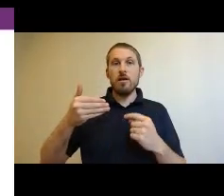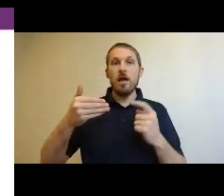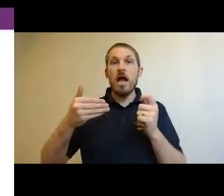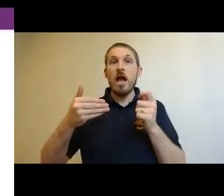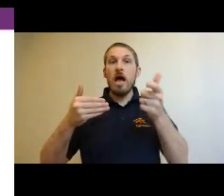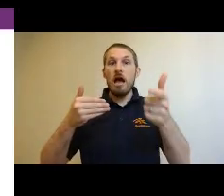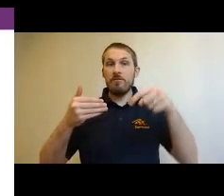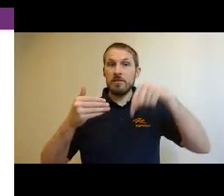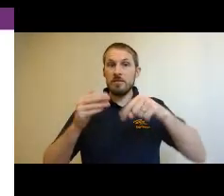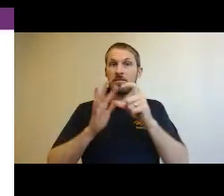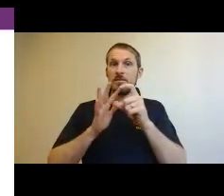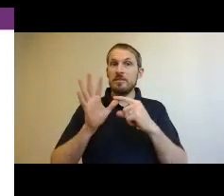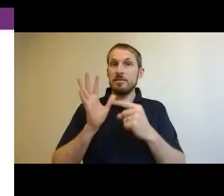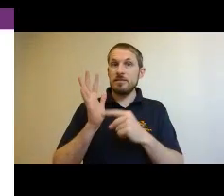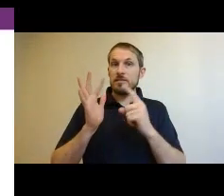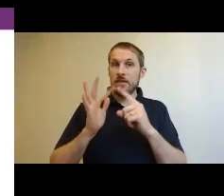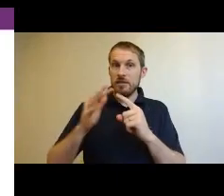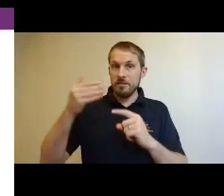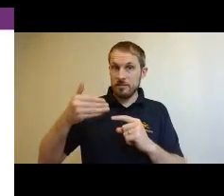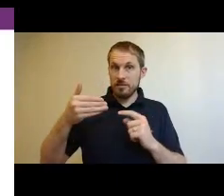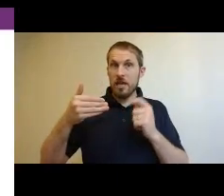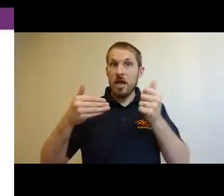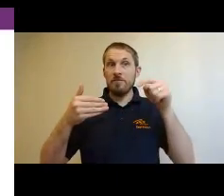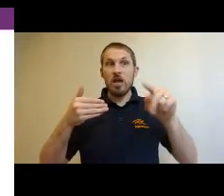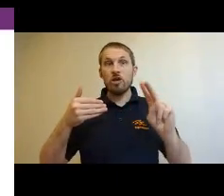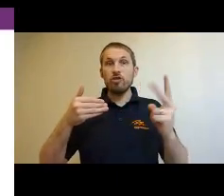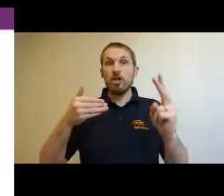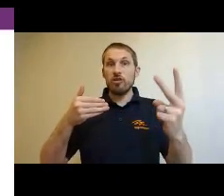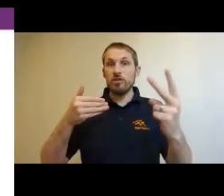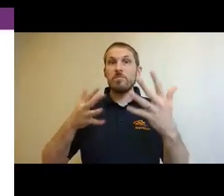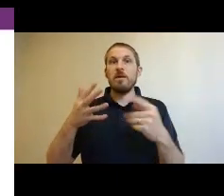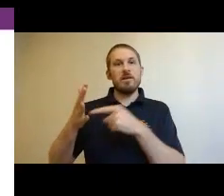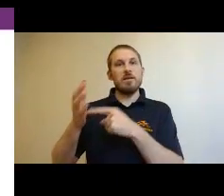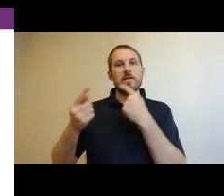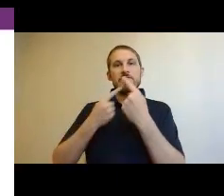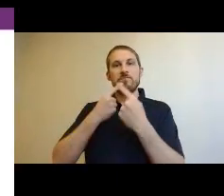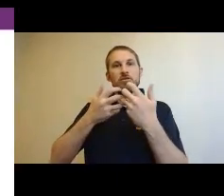the presentation or recording may impact the accuracy of this information.